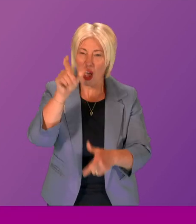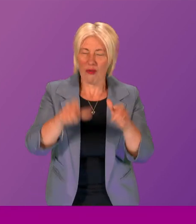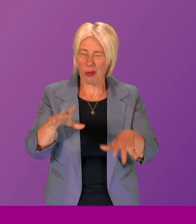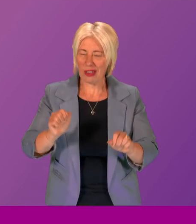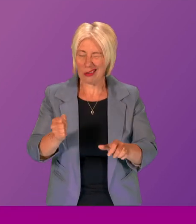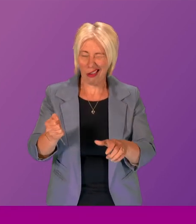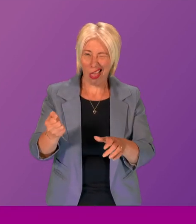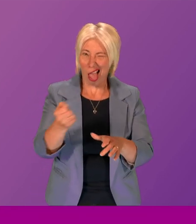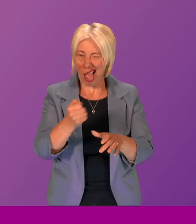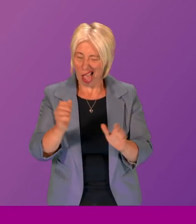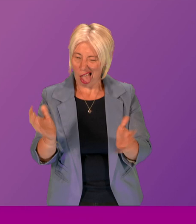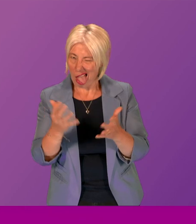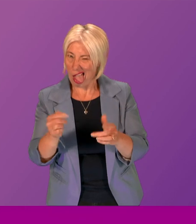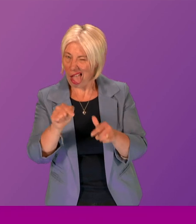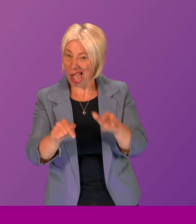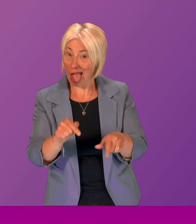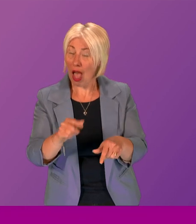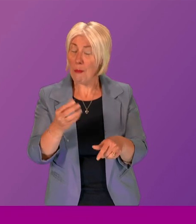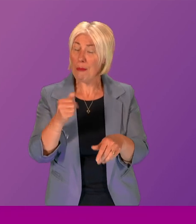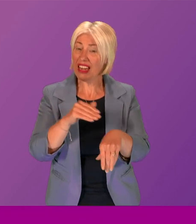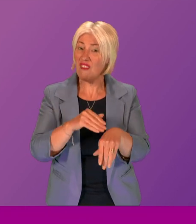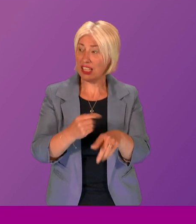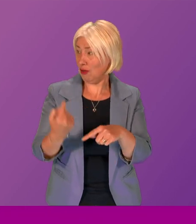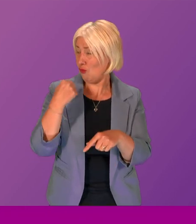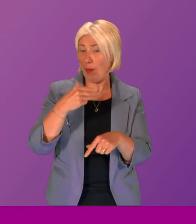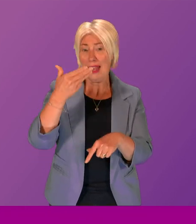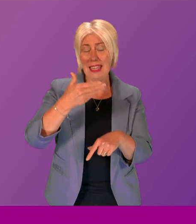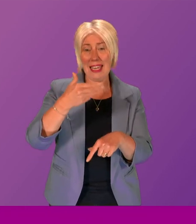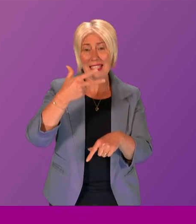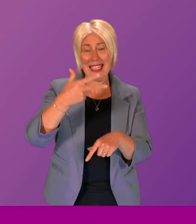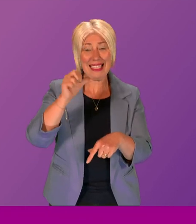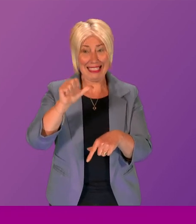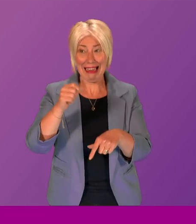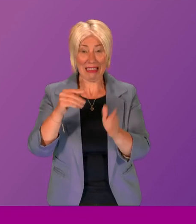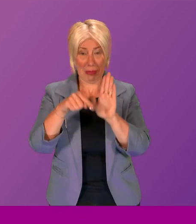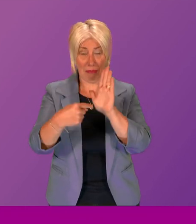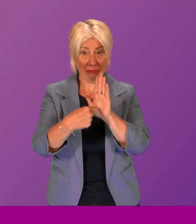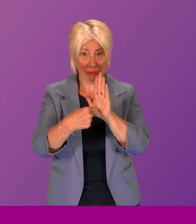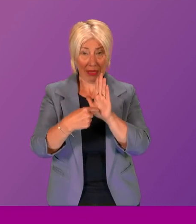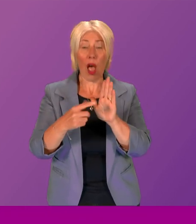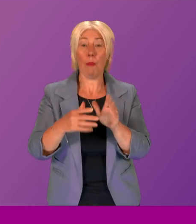hatred since 1986. We are simply extending those protections to other marginalised groups.